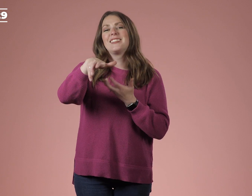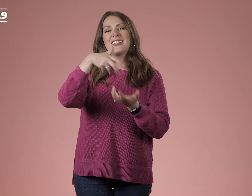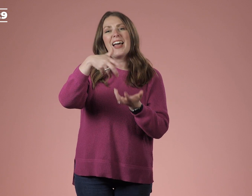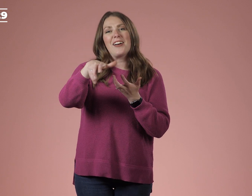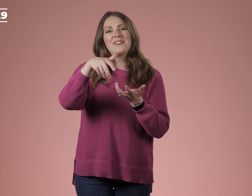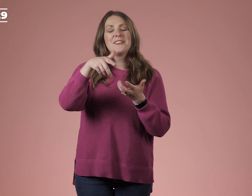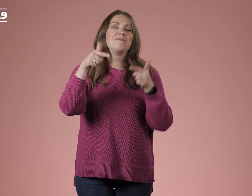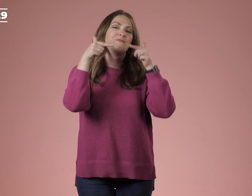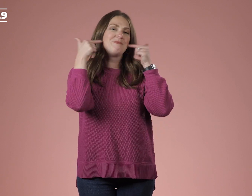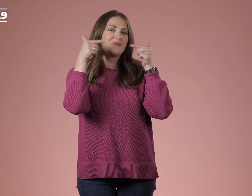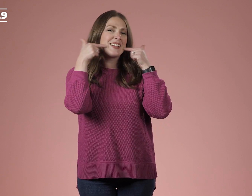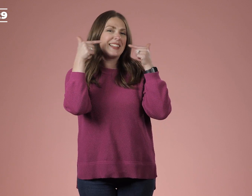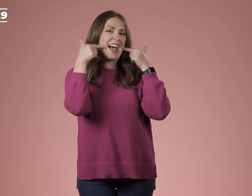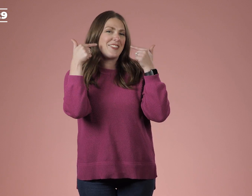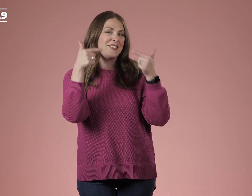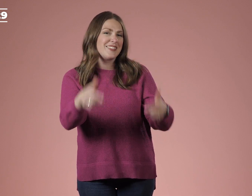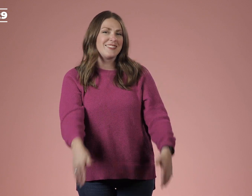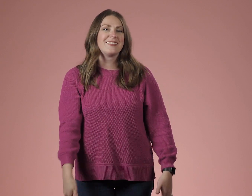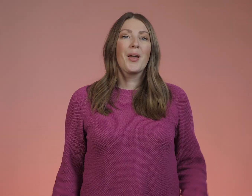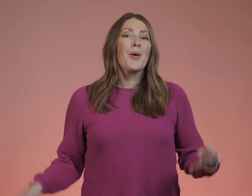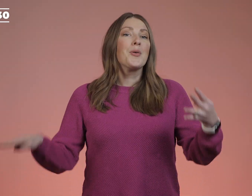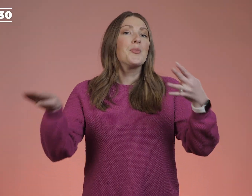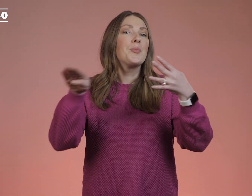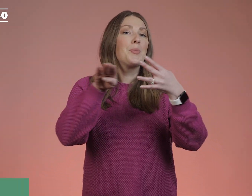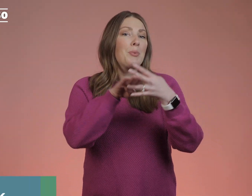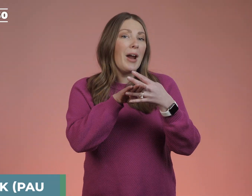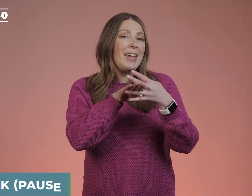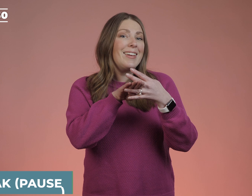To laugh. Laugh. Break.